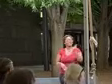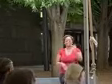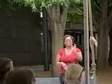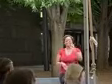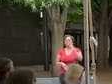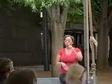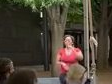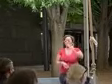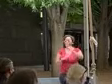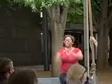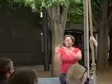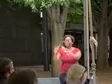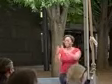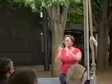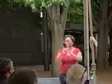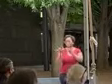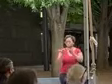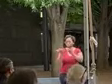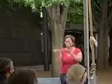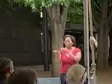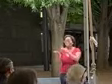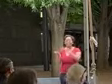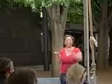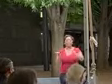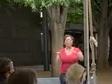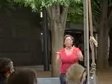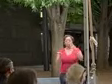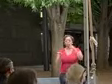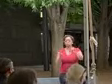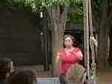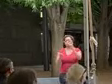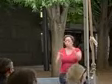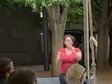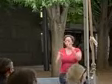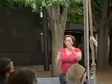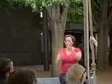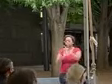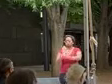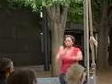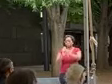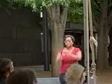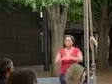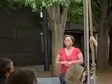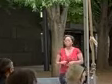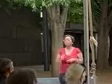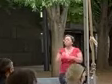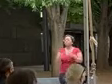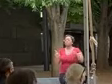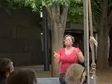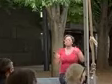US House of Representative, two terms. She is a Purple Heart recipient.